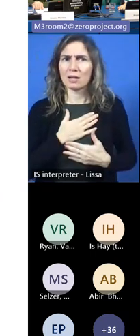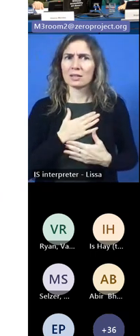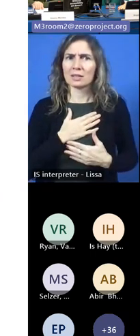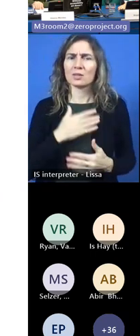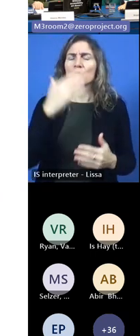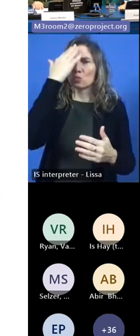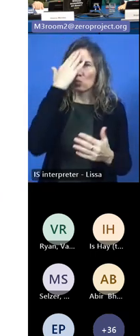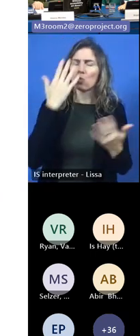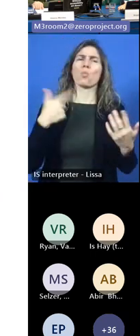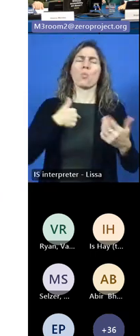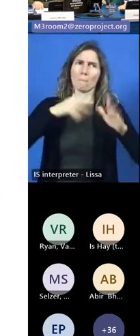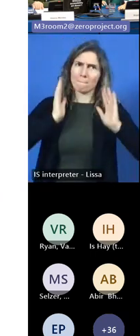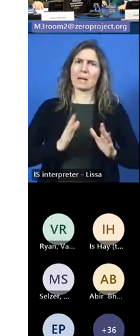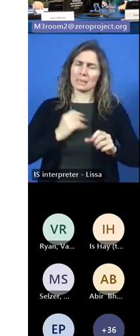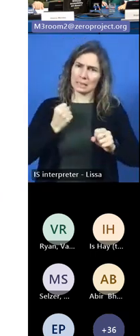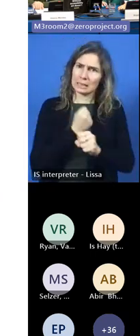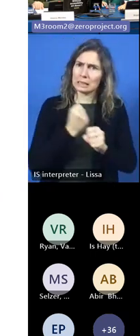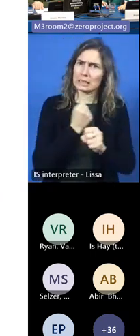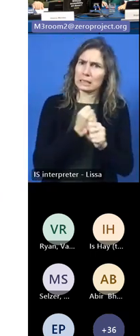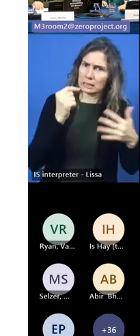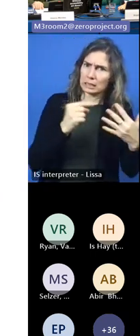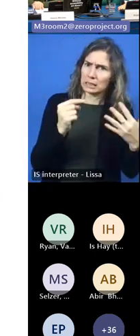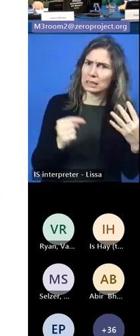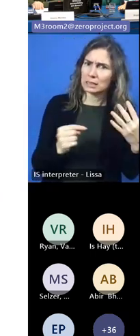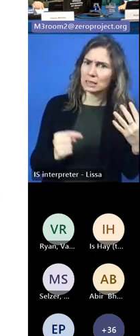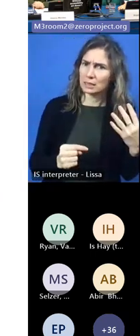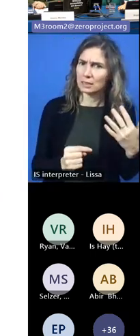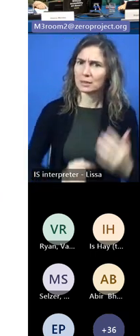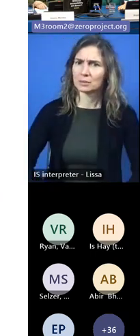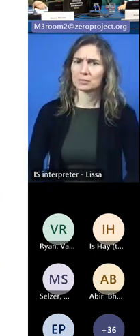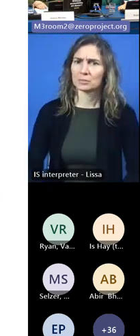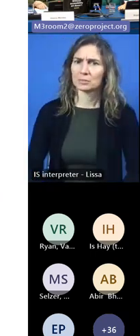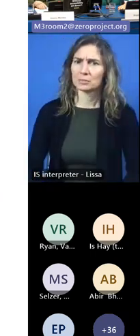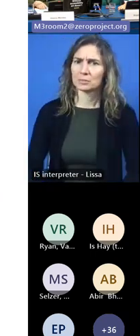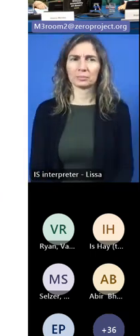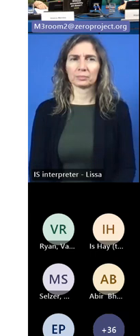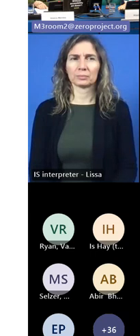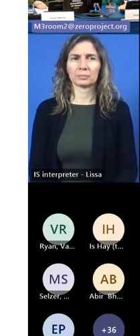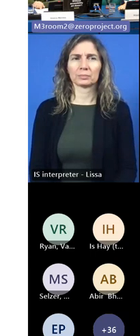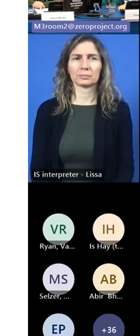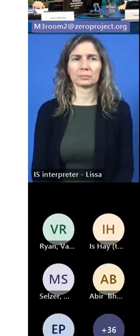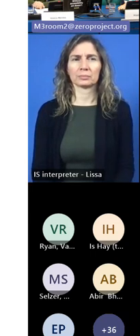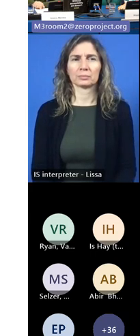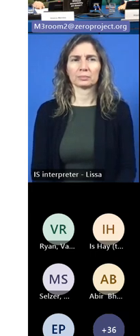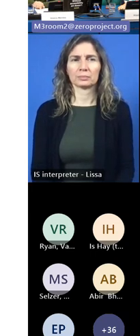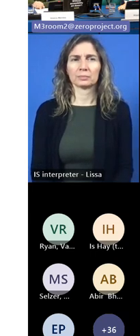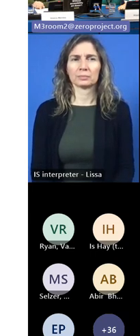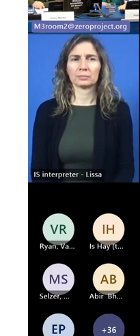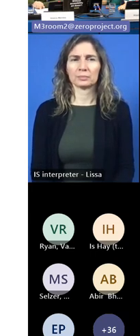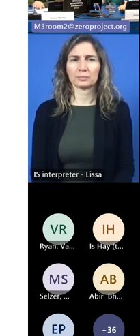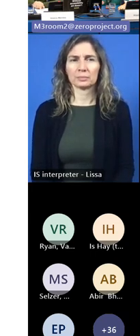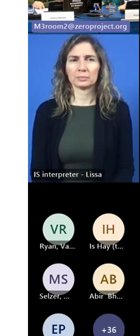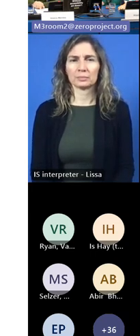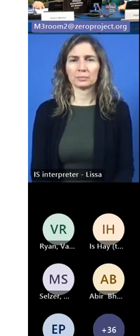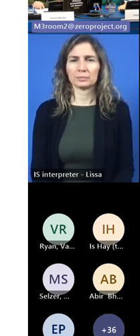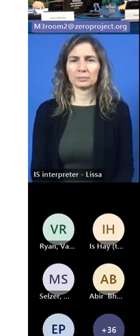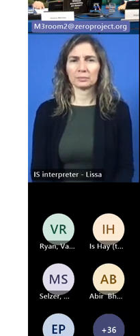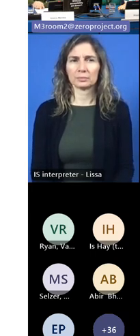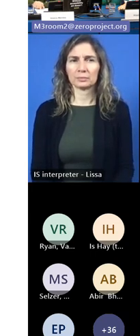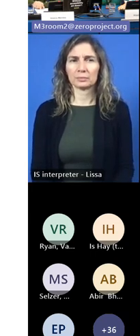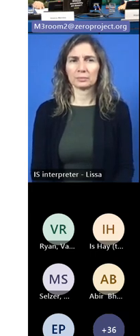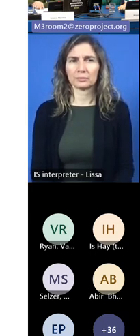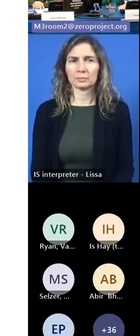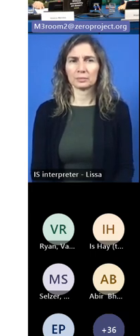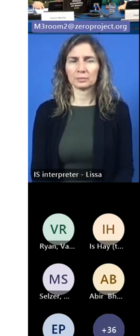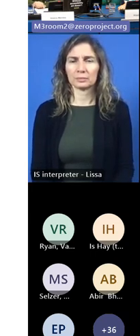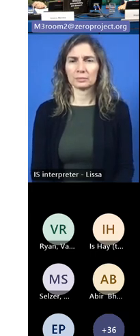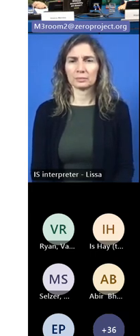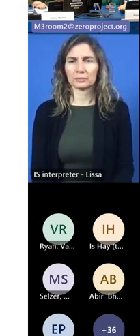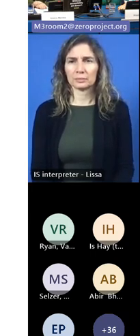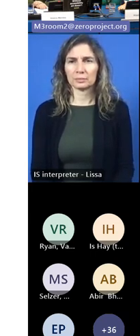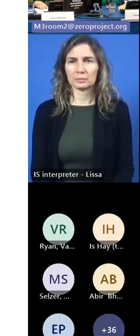JÉSSICA MENDES: (Language Unknown to Captioner) SPEAKER: Also, the importance of getting to know